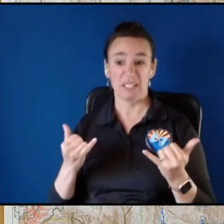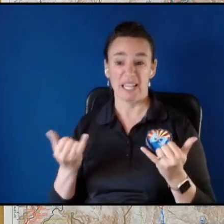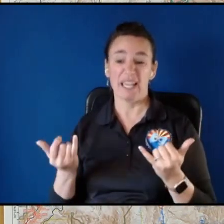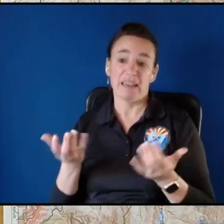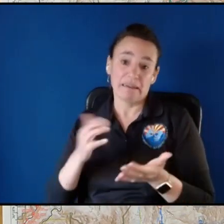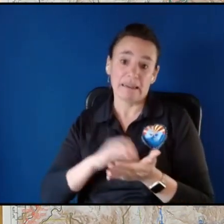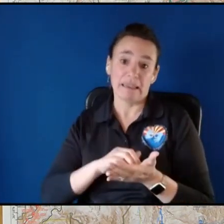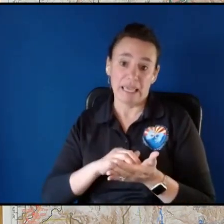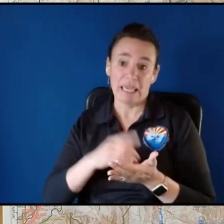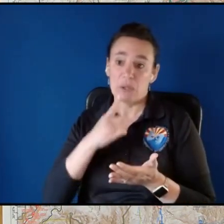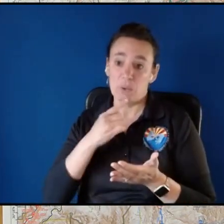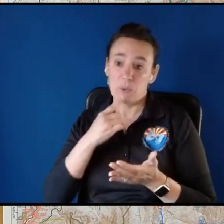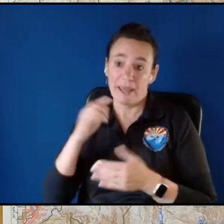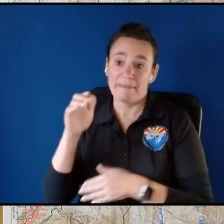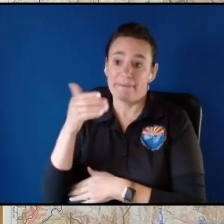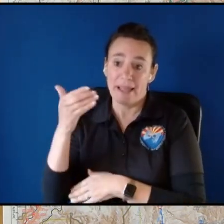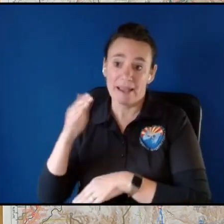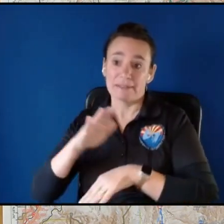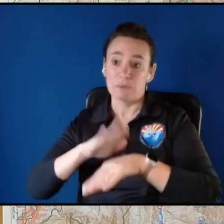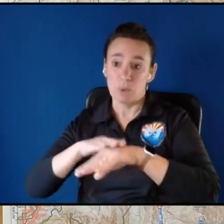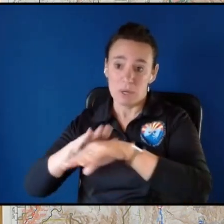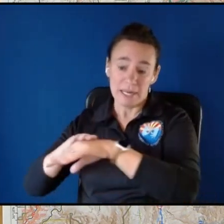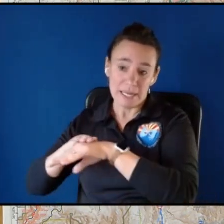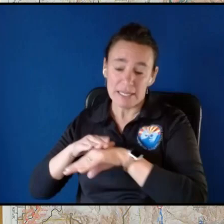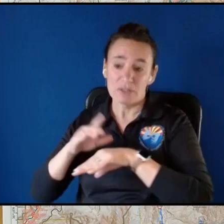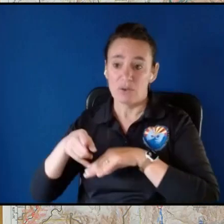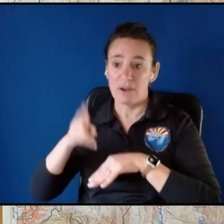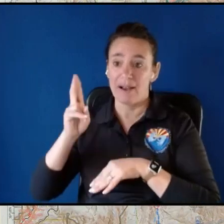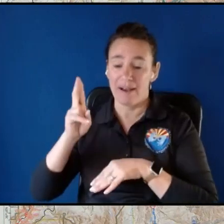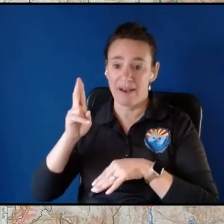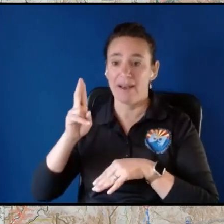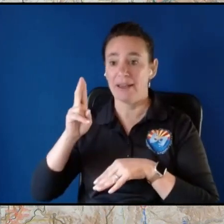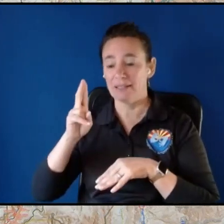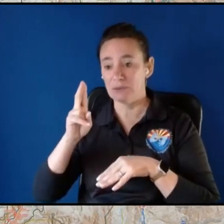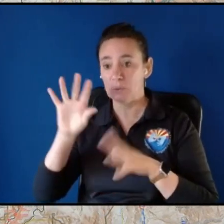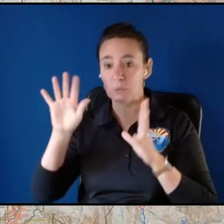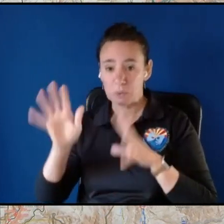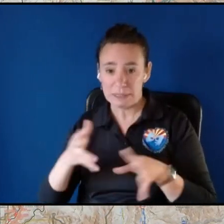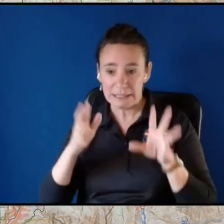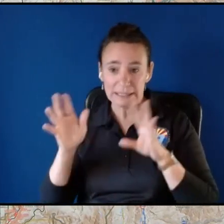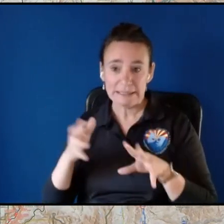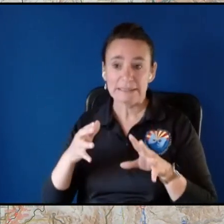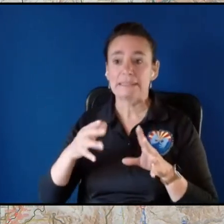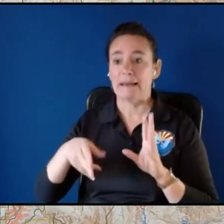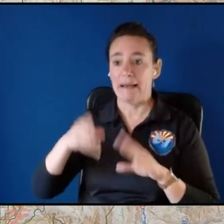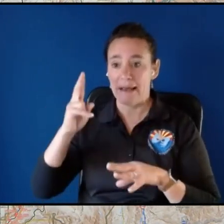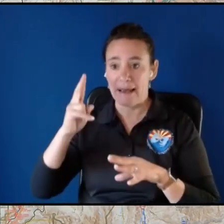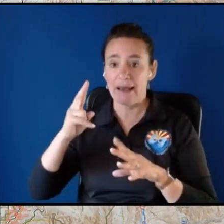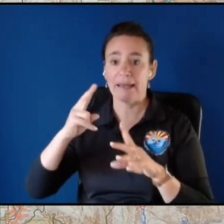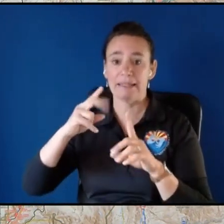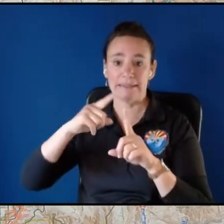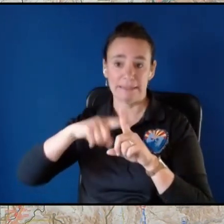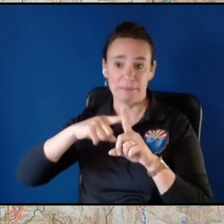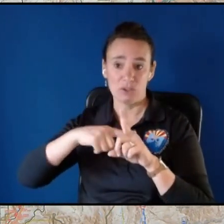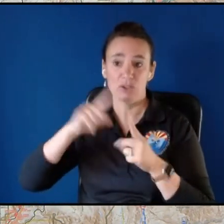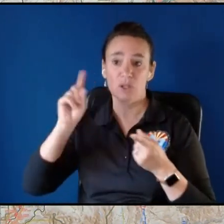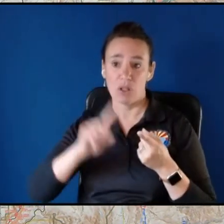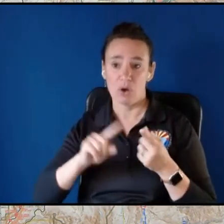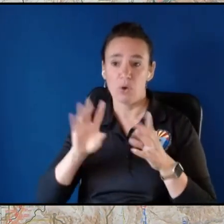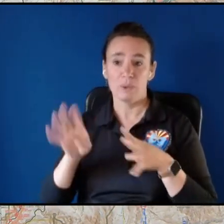high winds and high temperatures so we're on alert out there today. I appreciate your time.